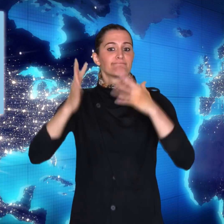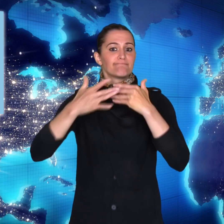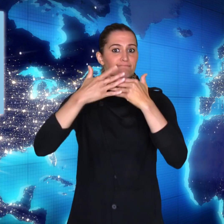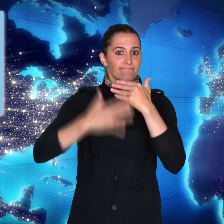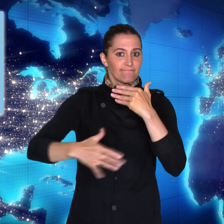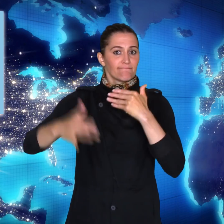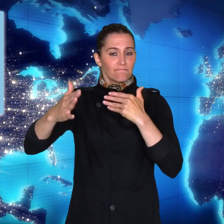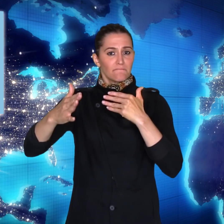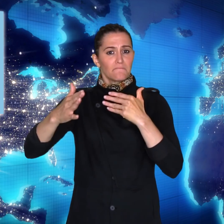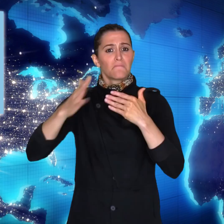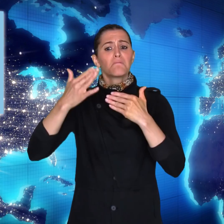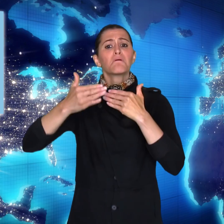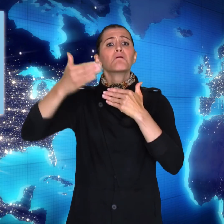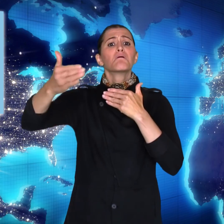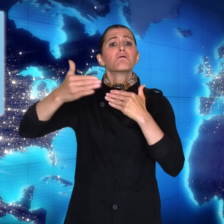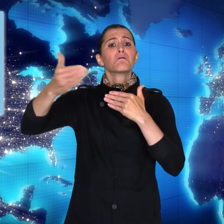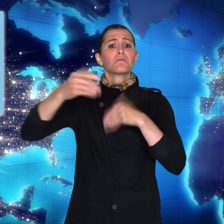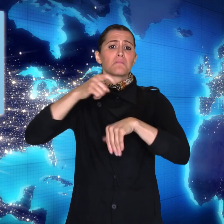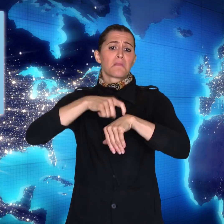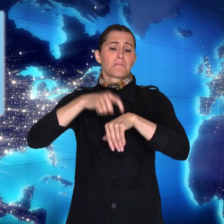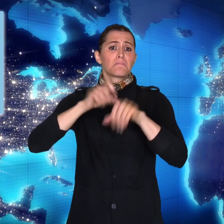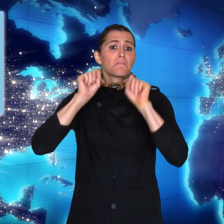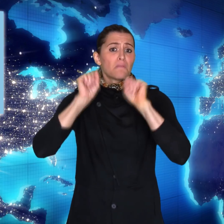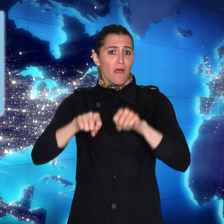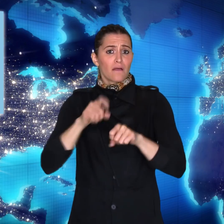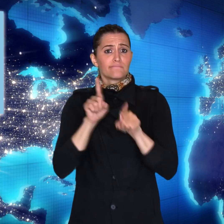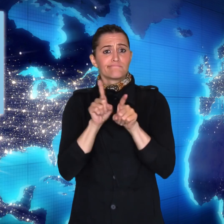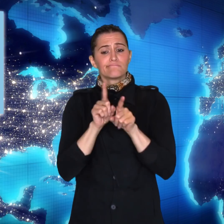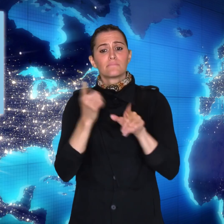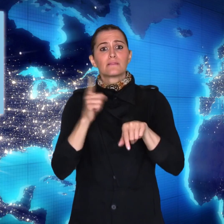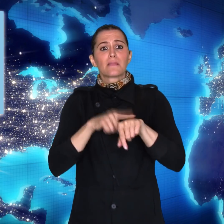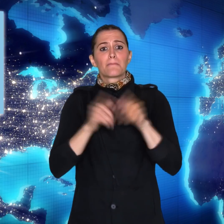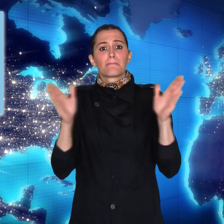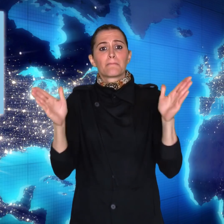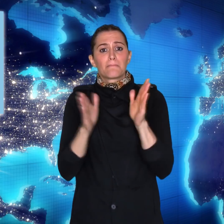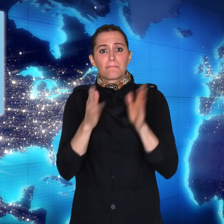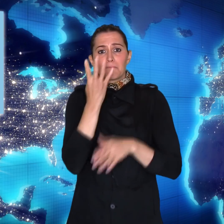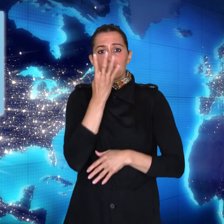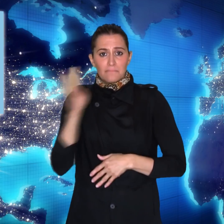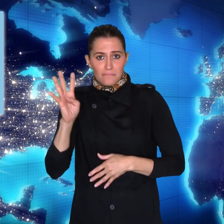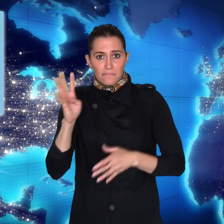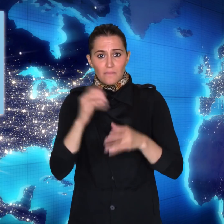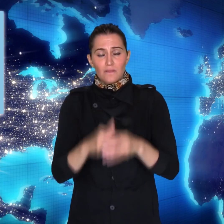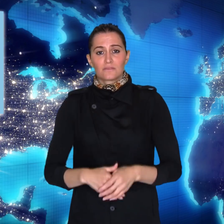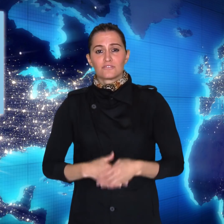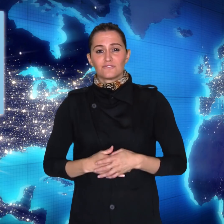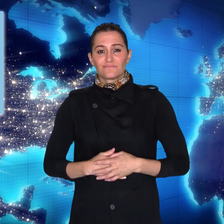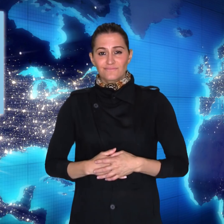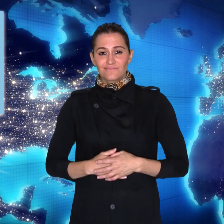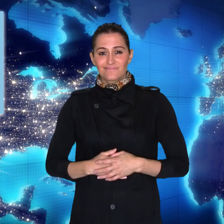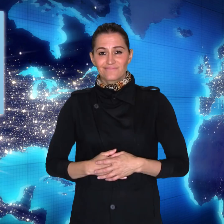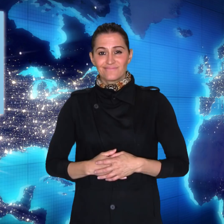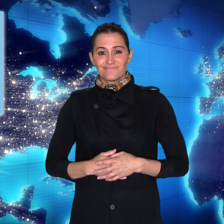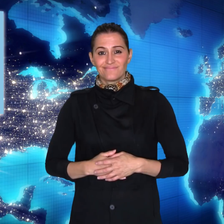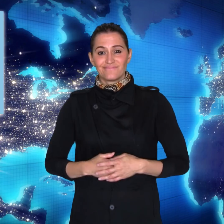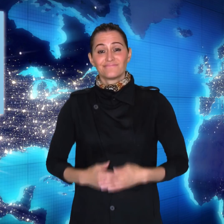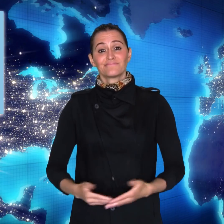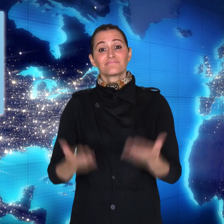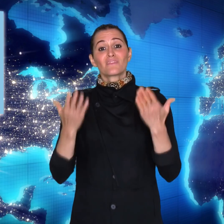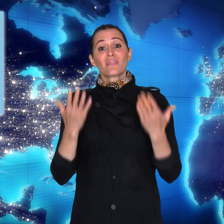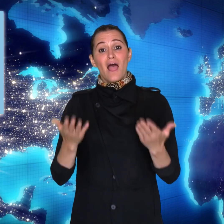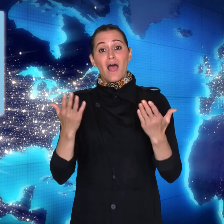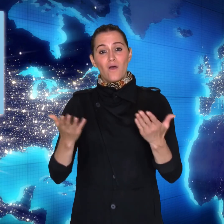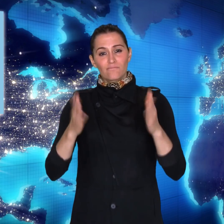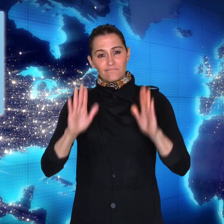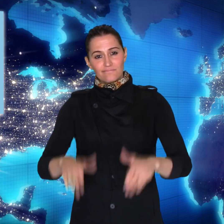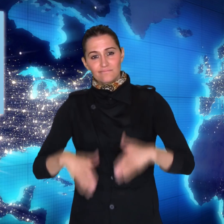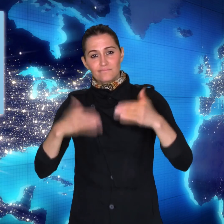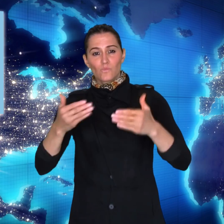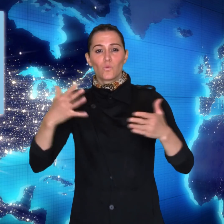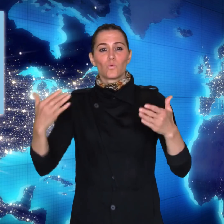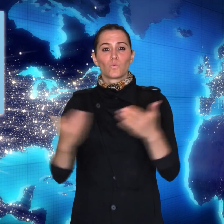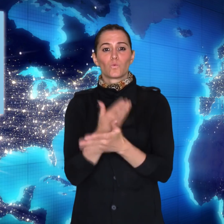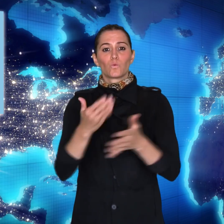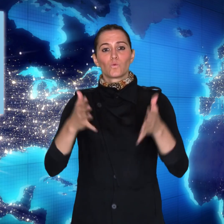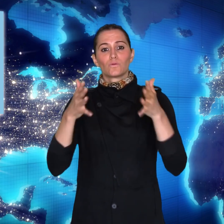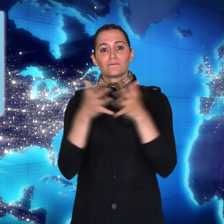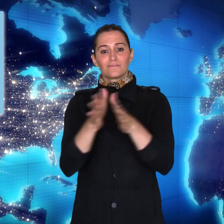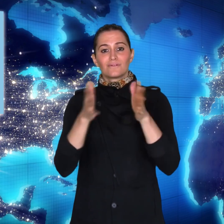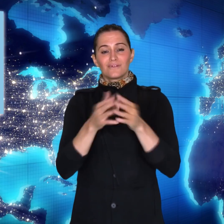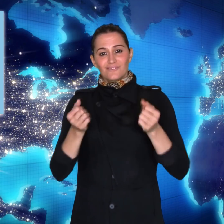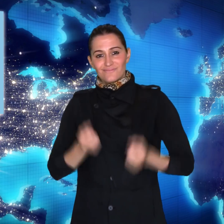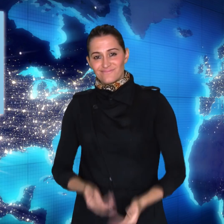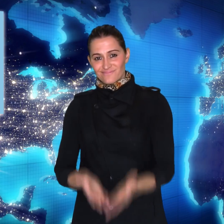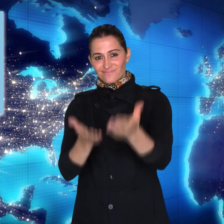Now, let’s go to next story.